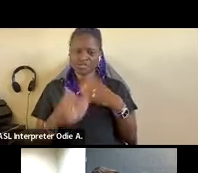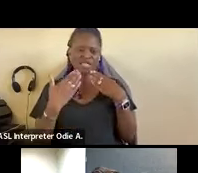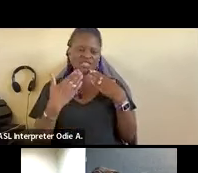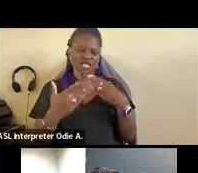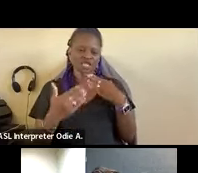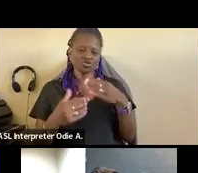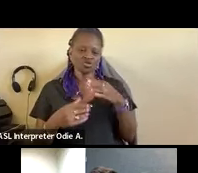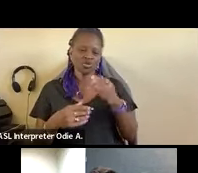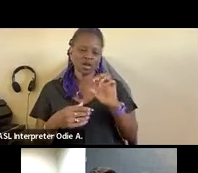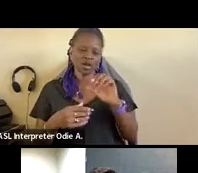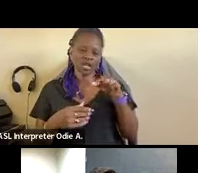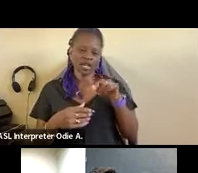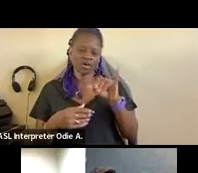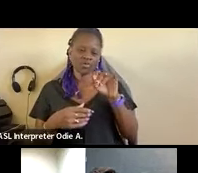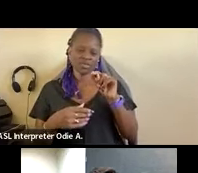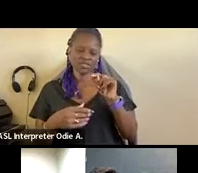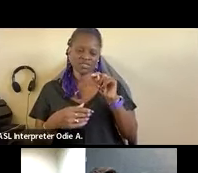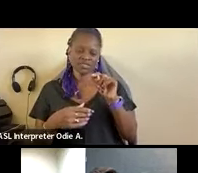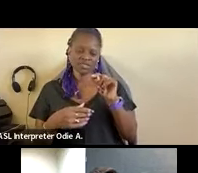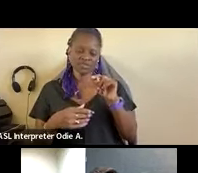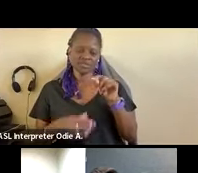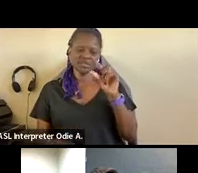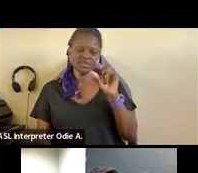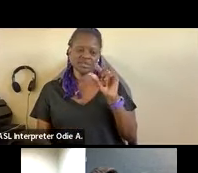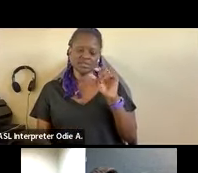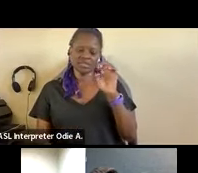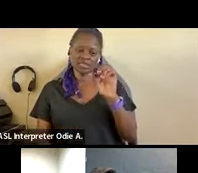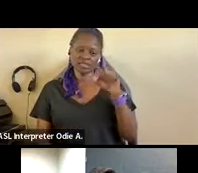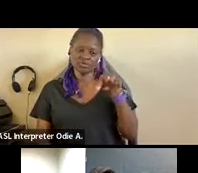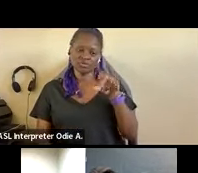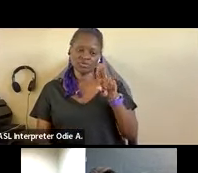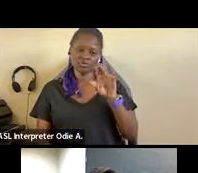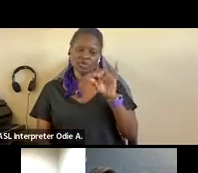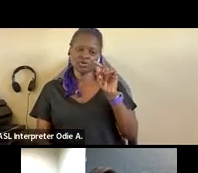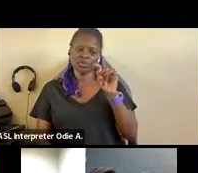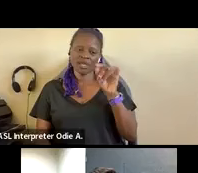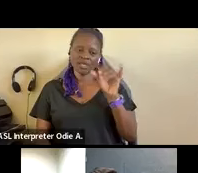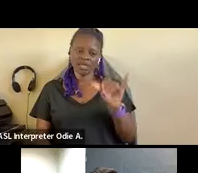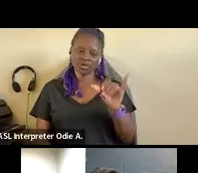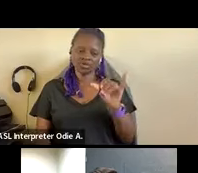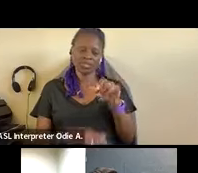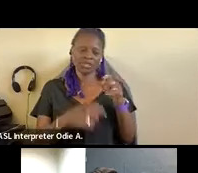Kendella, who ensured that equity was always at the forefront of our efforts.